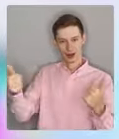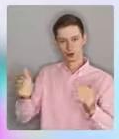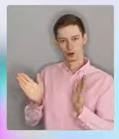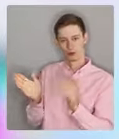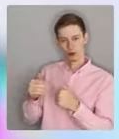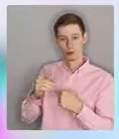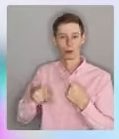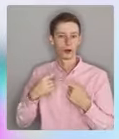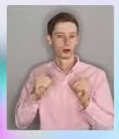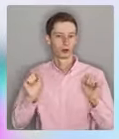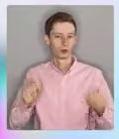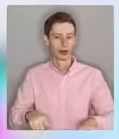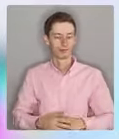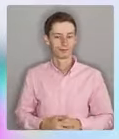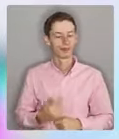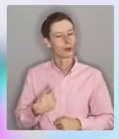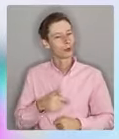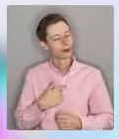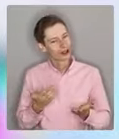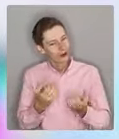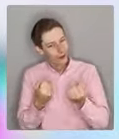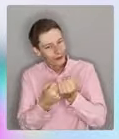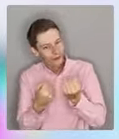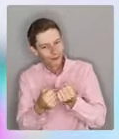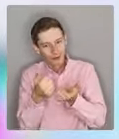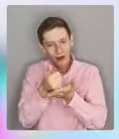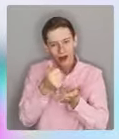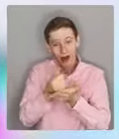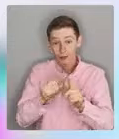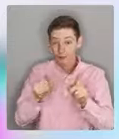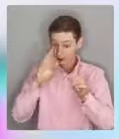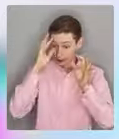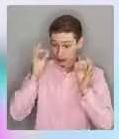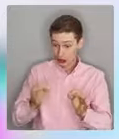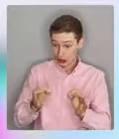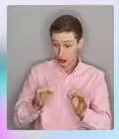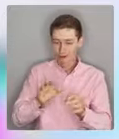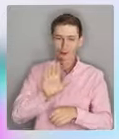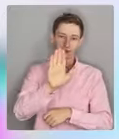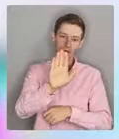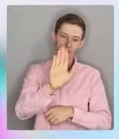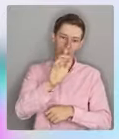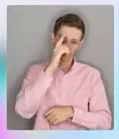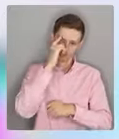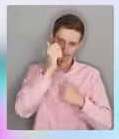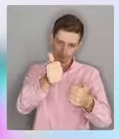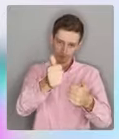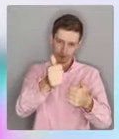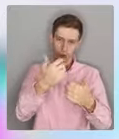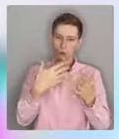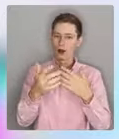As I said, while we are here to help, we leave this exact decision up to you and what makes the most sense